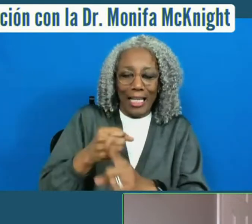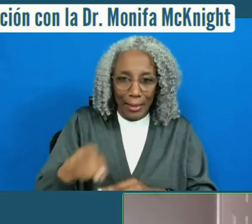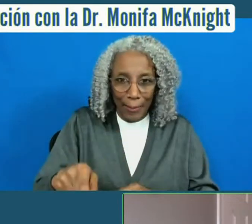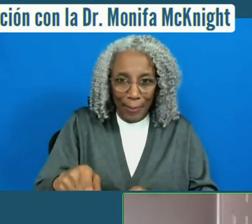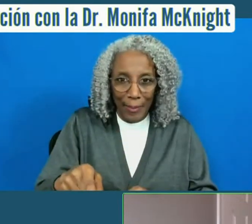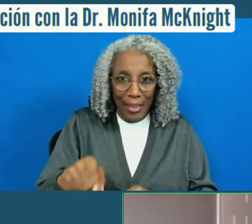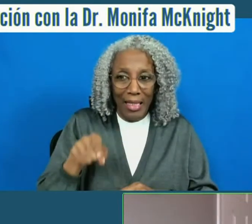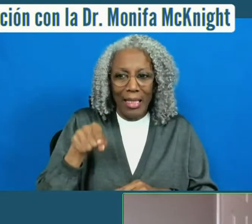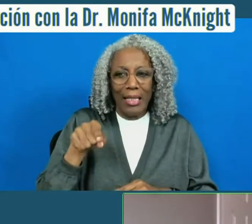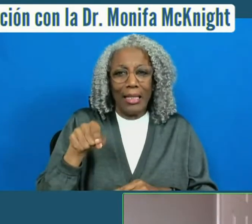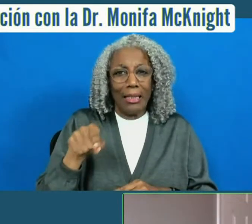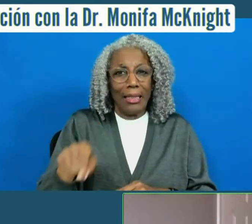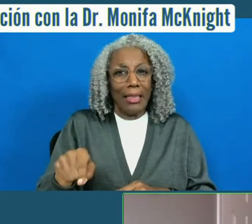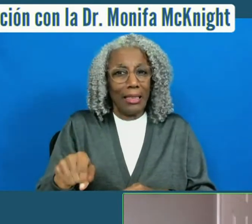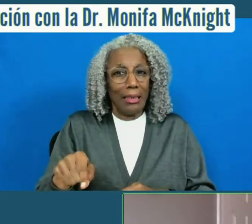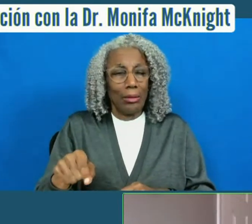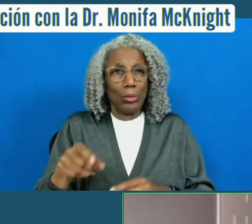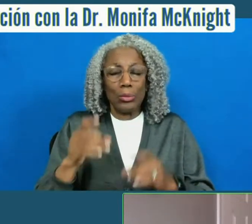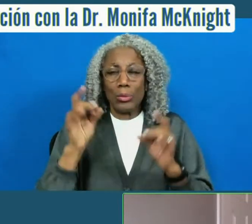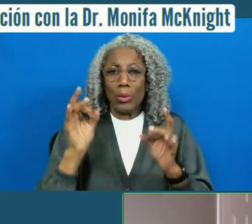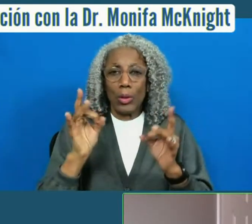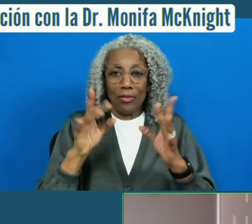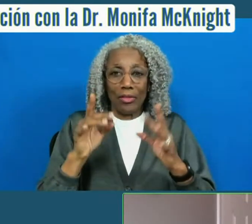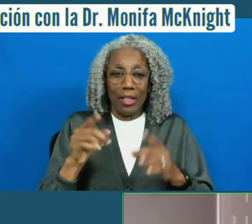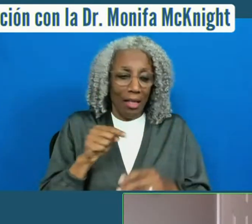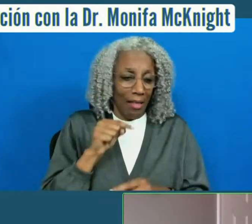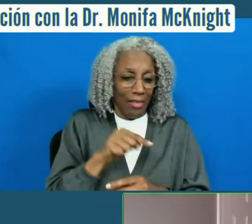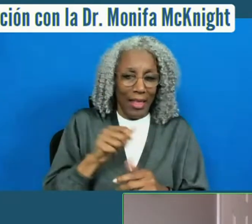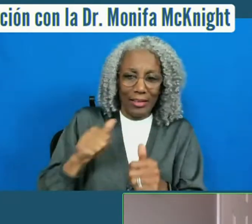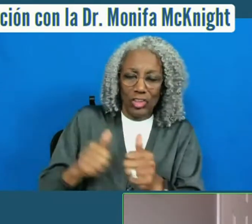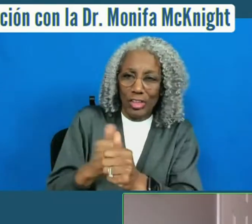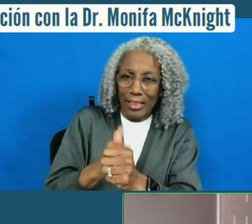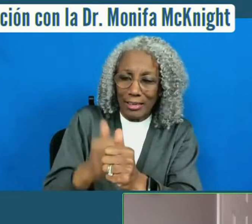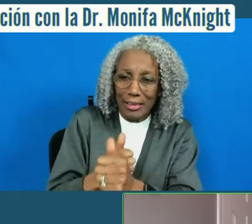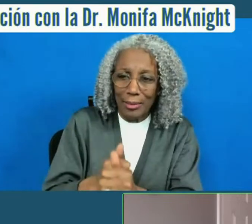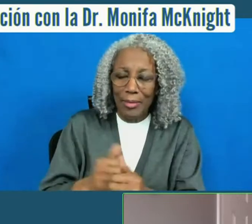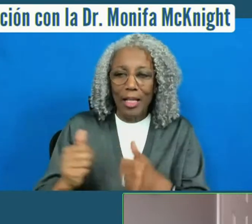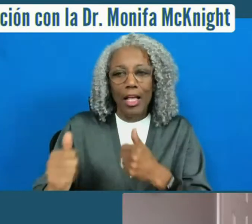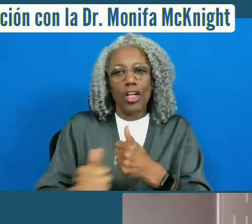child from his school. Um and it